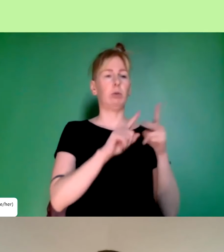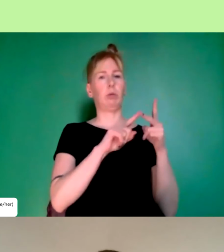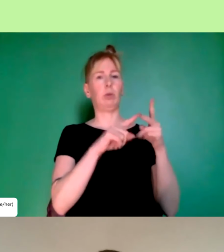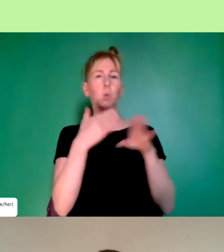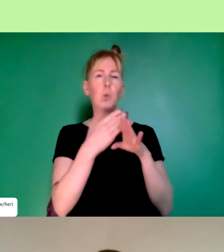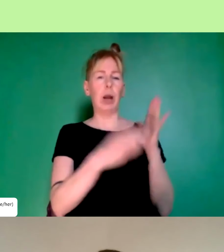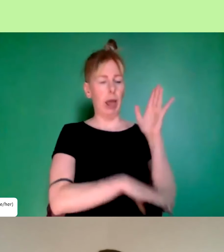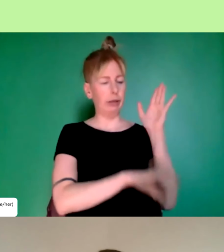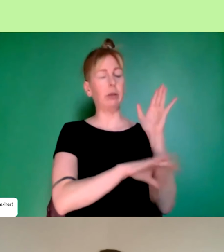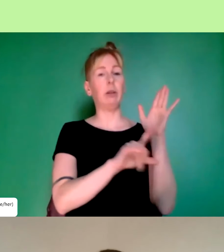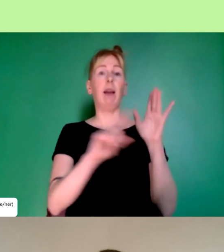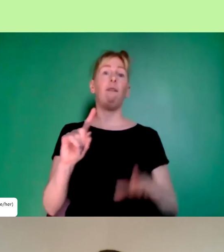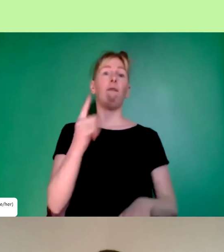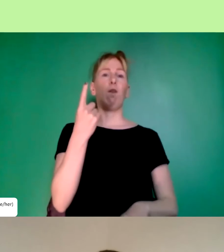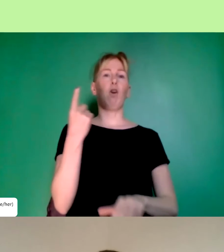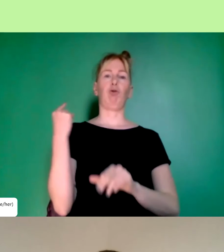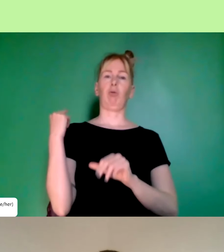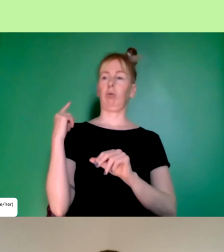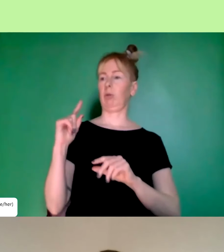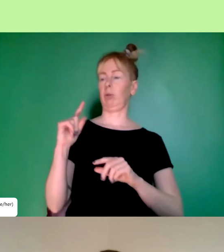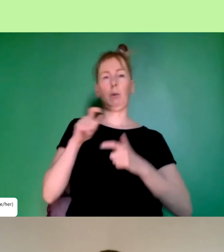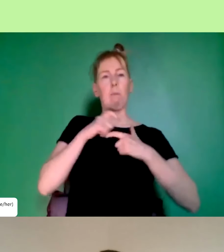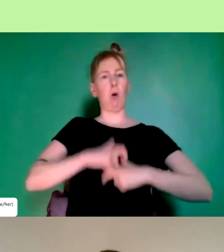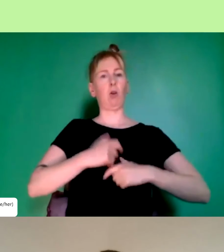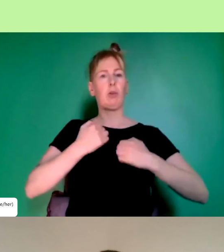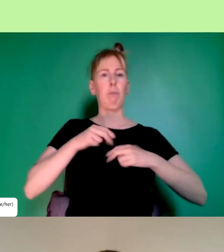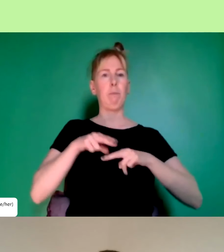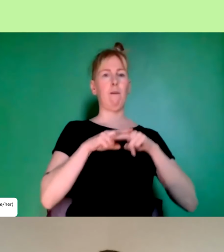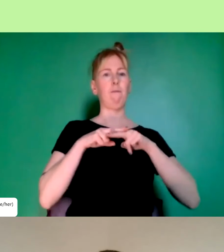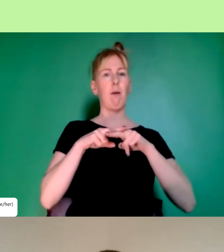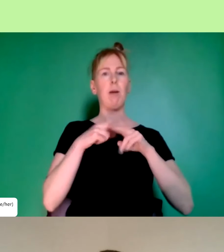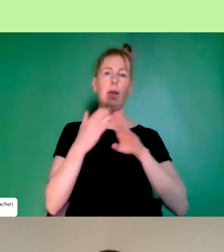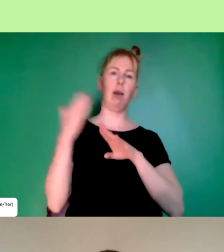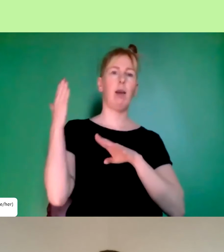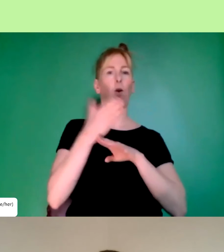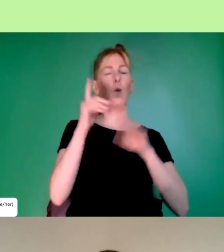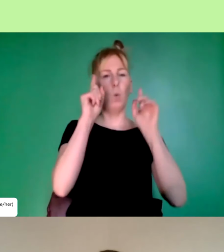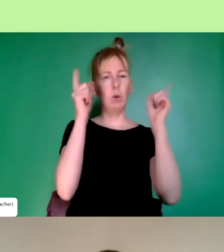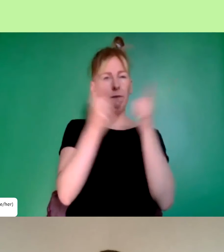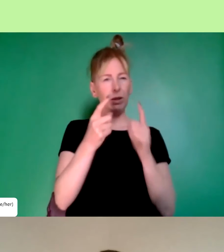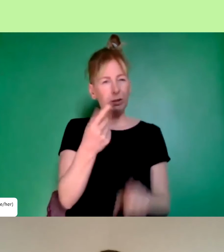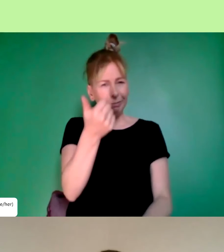there are all these stereotypes of like unculturedness of people who come from my